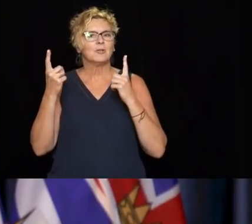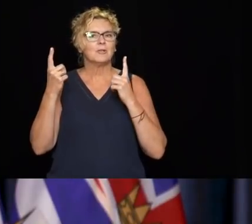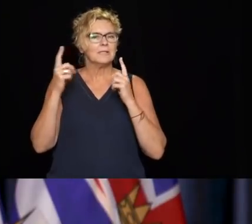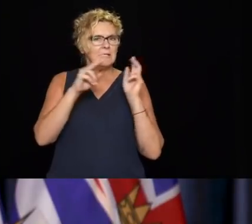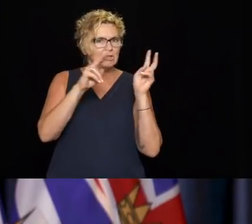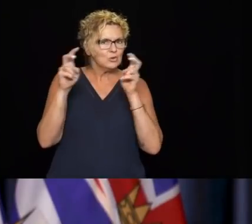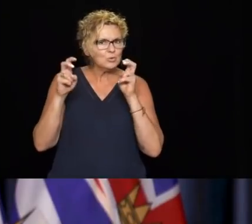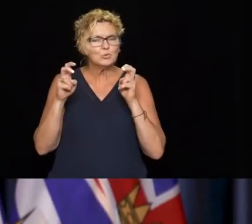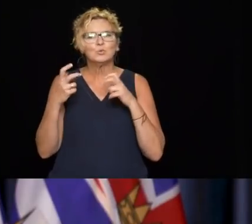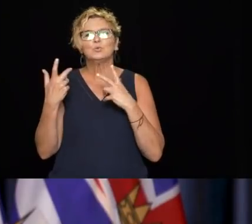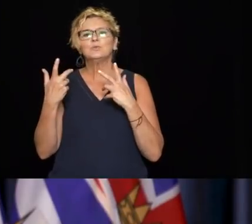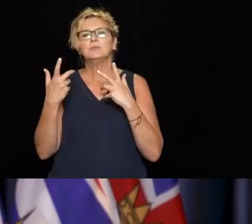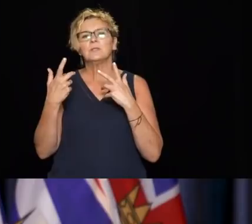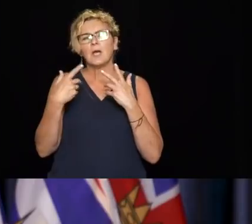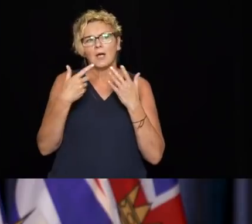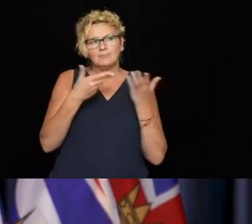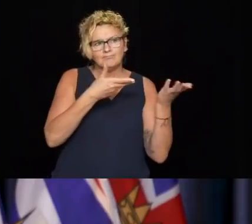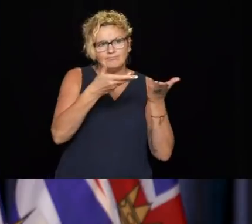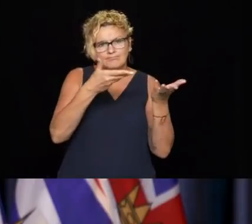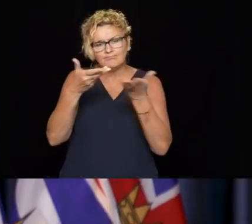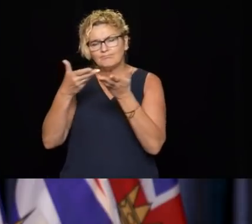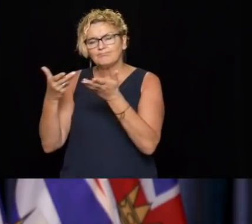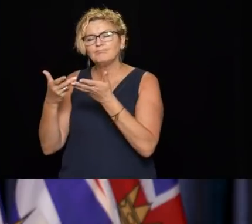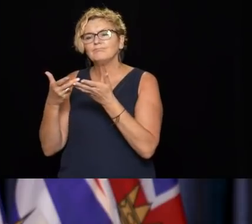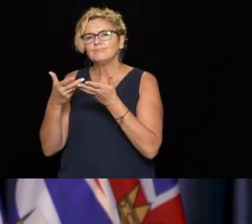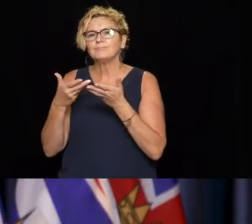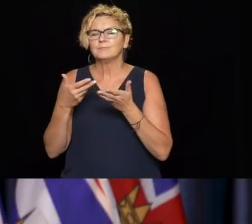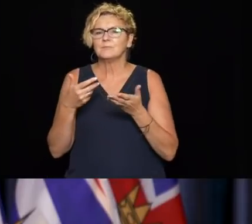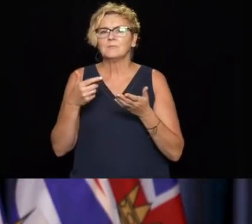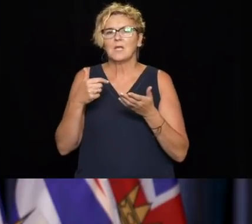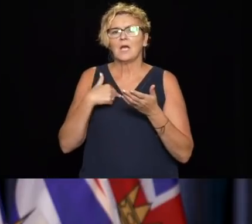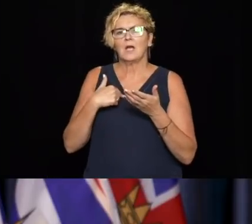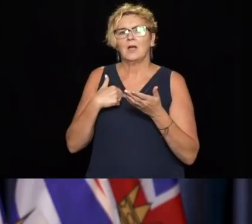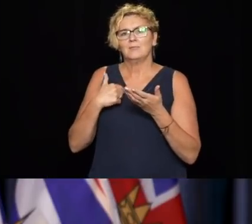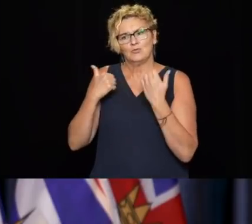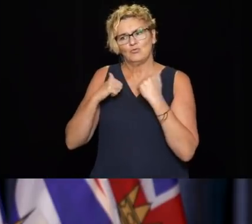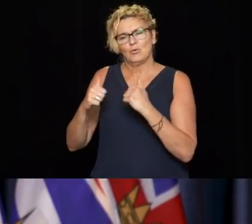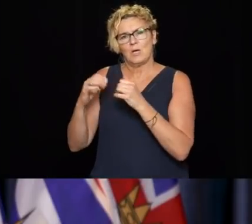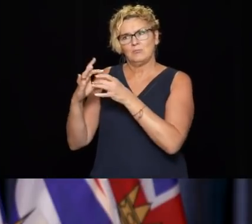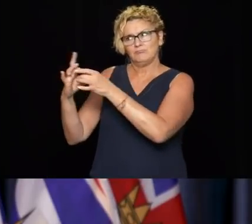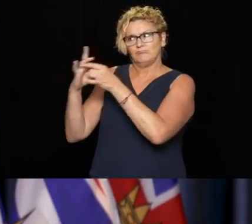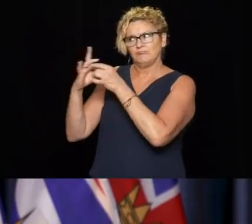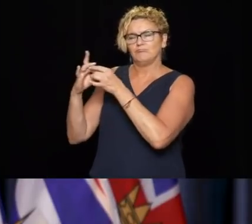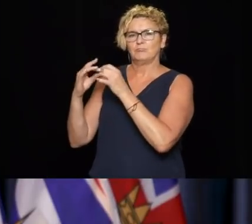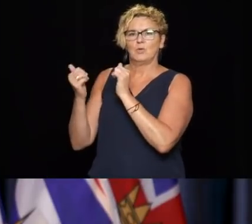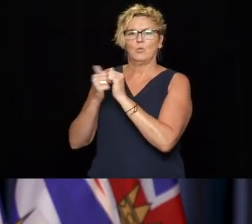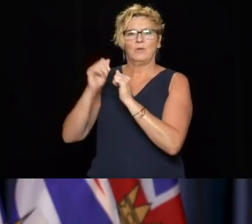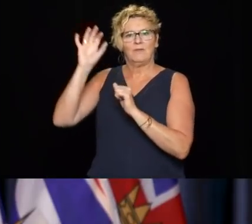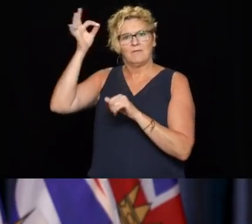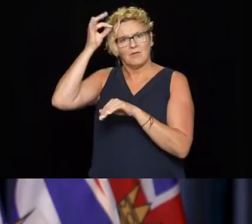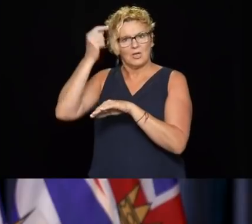across the province my responsibility is to take all of that advice we have been working very cooperatively with